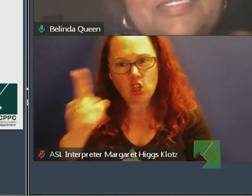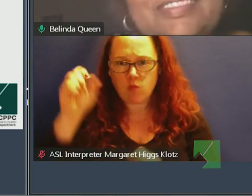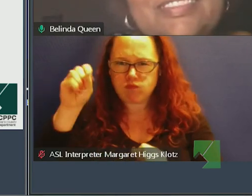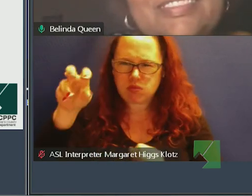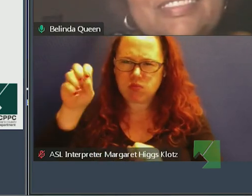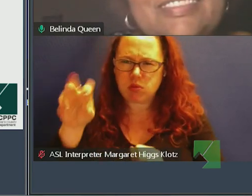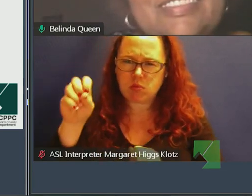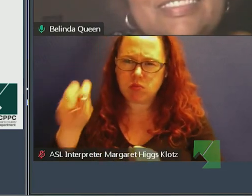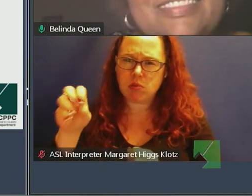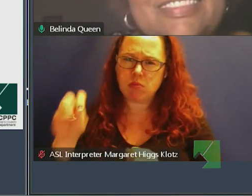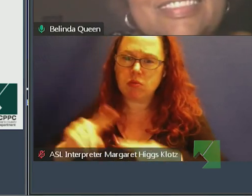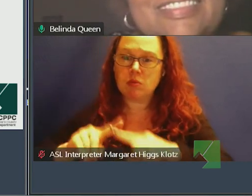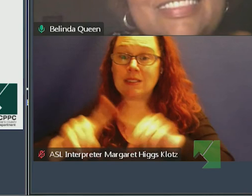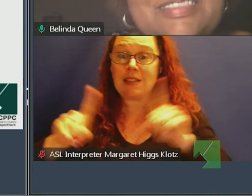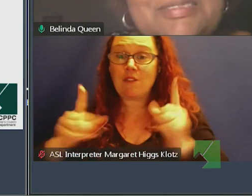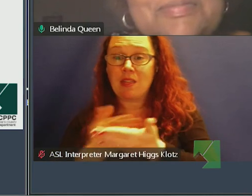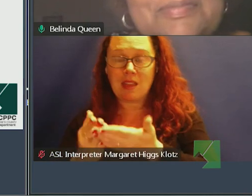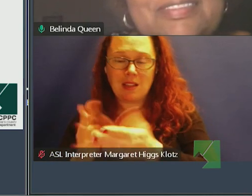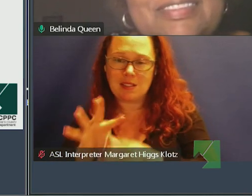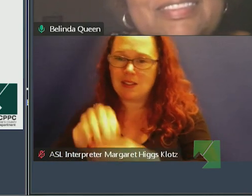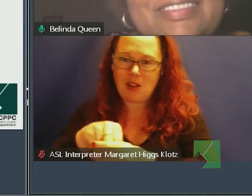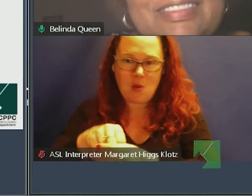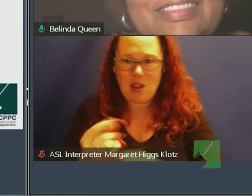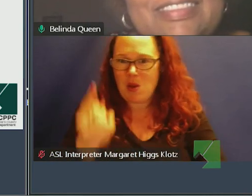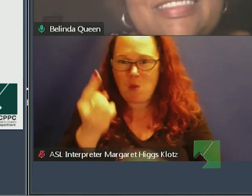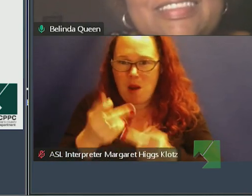in one presentation. So, so, you know, to say,